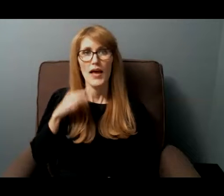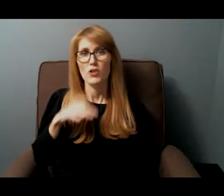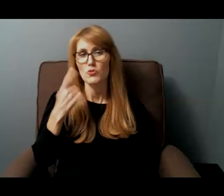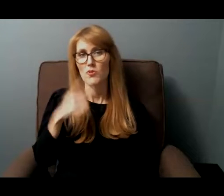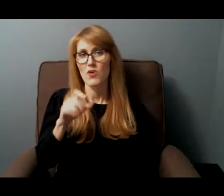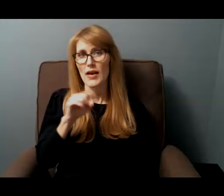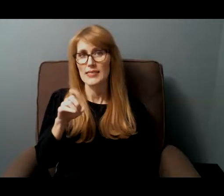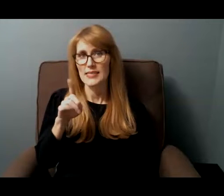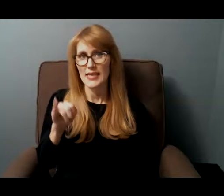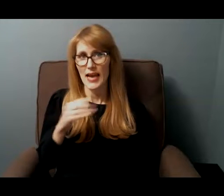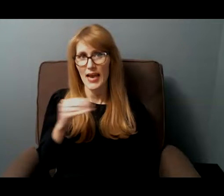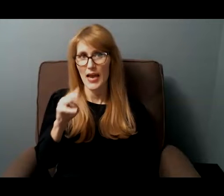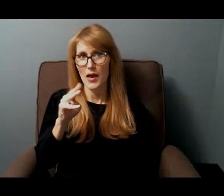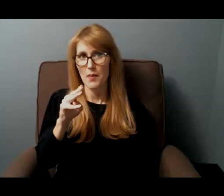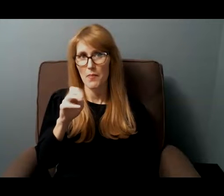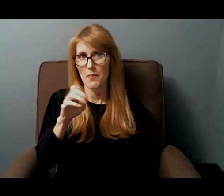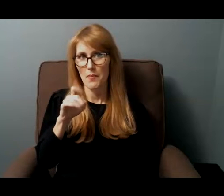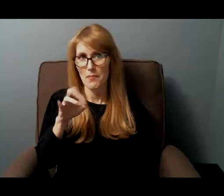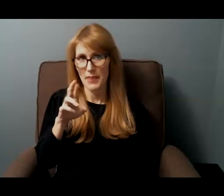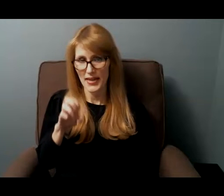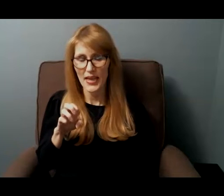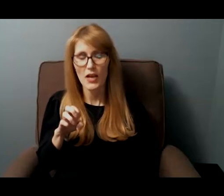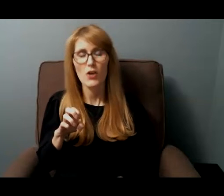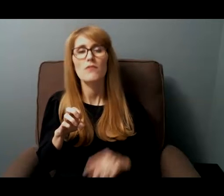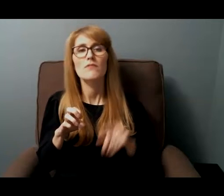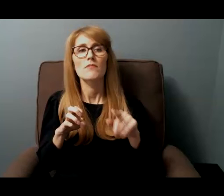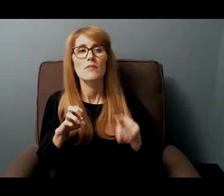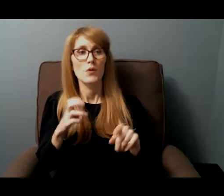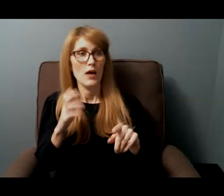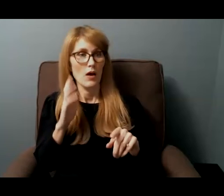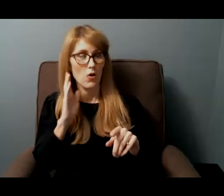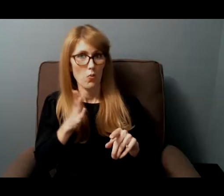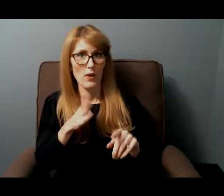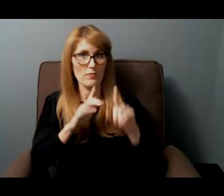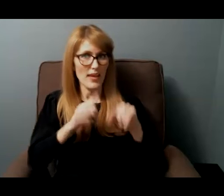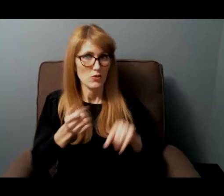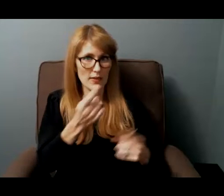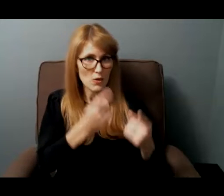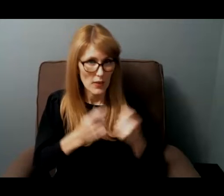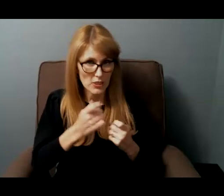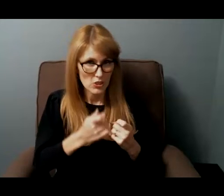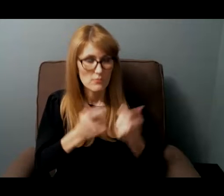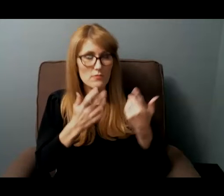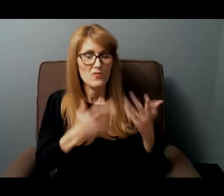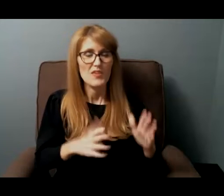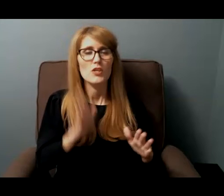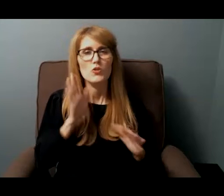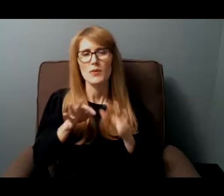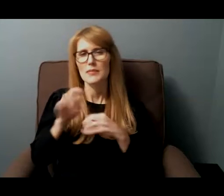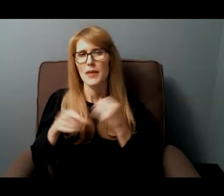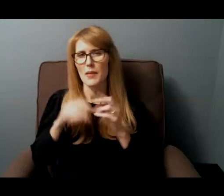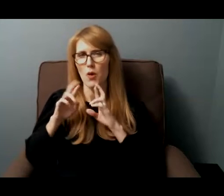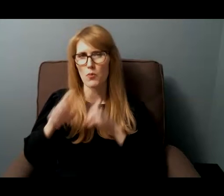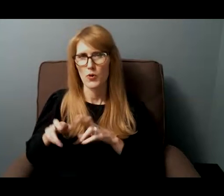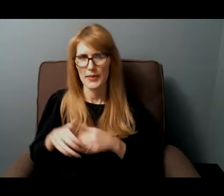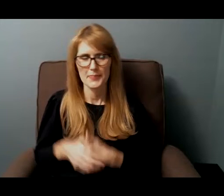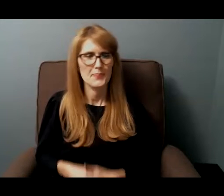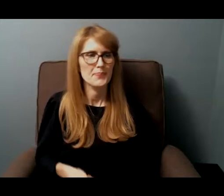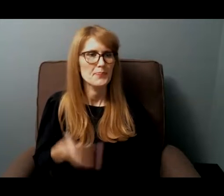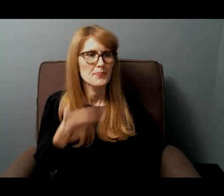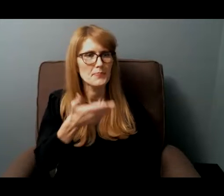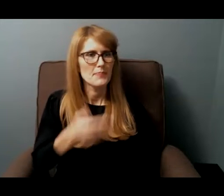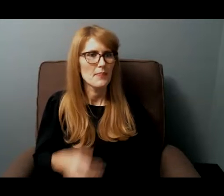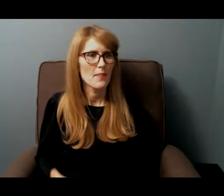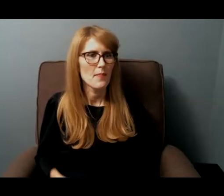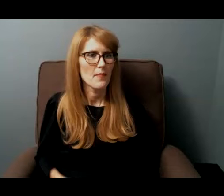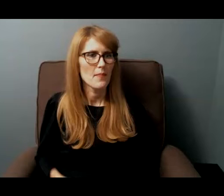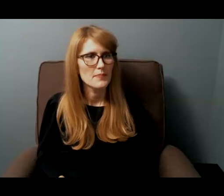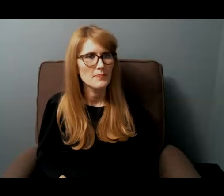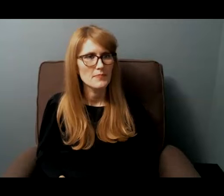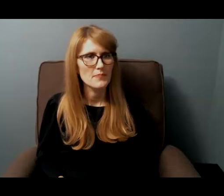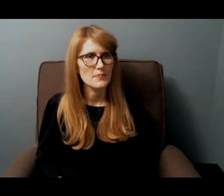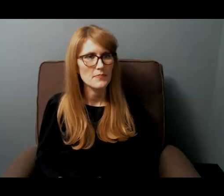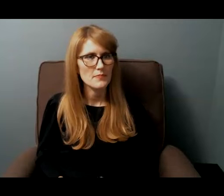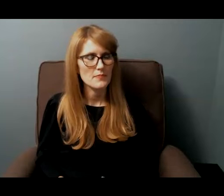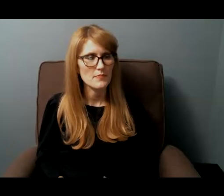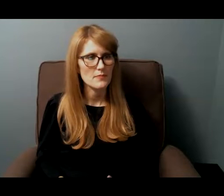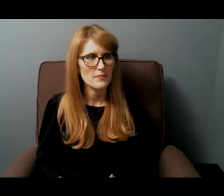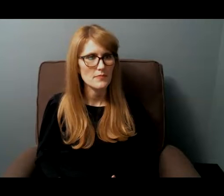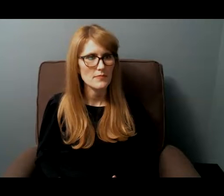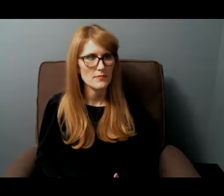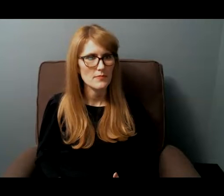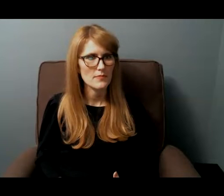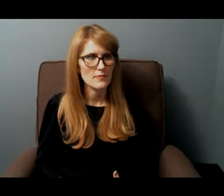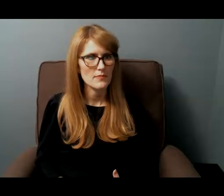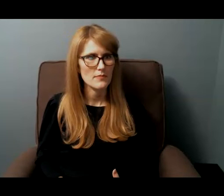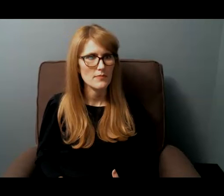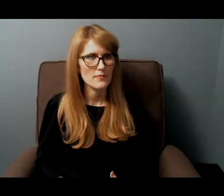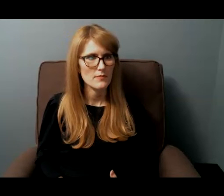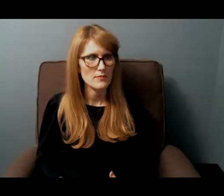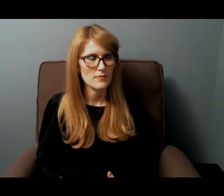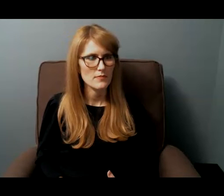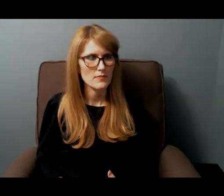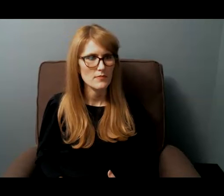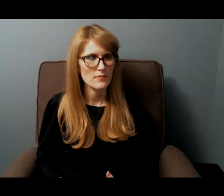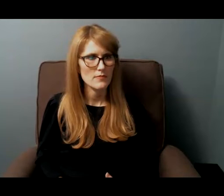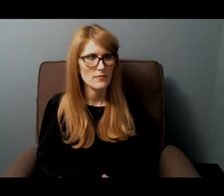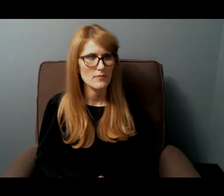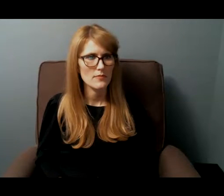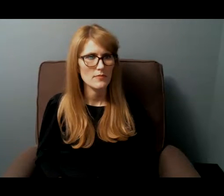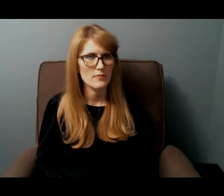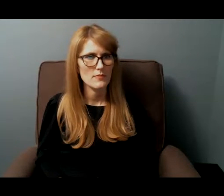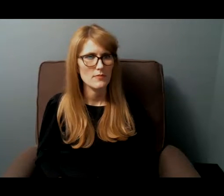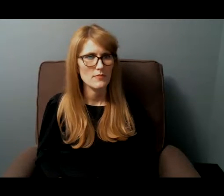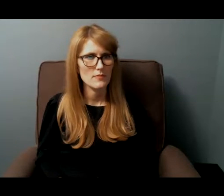and I will check in for questions, then we'll move on to reporting.